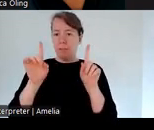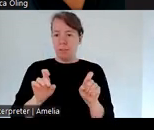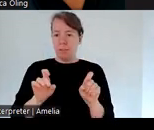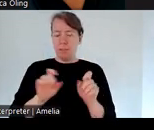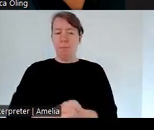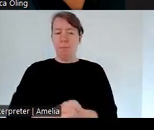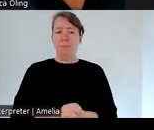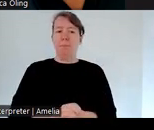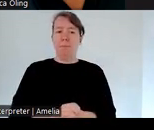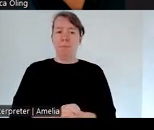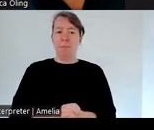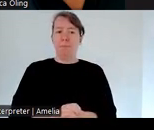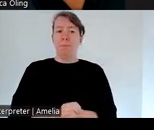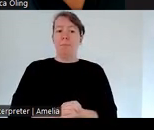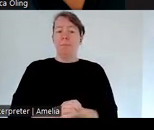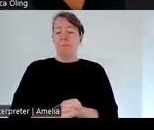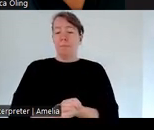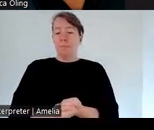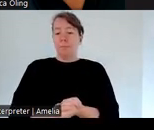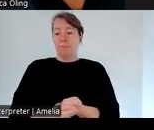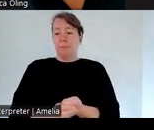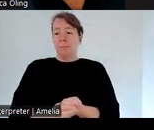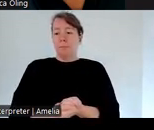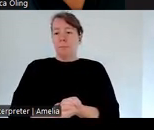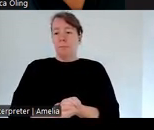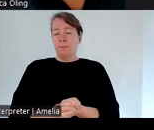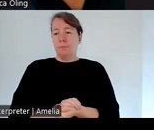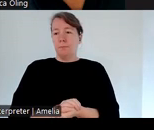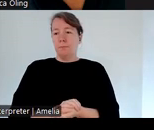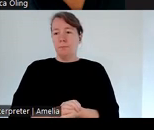So, in this second form, you would test for and evaluate alt-text.